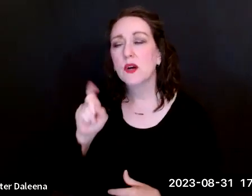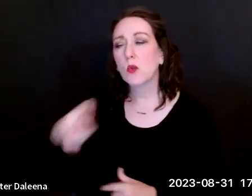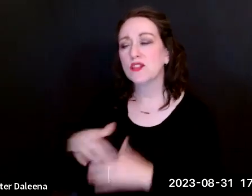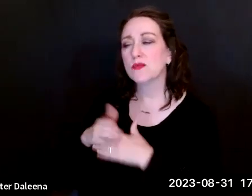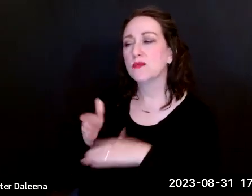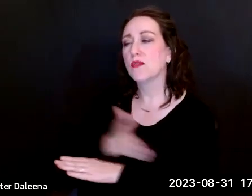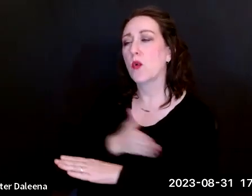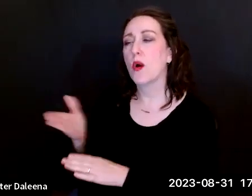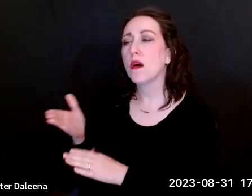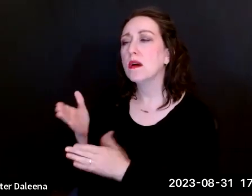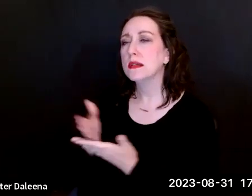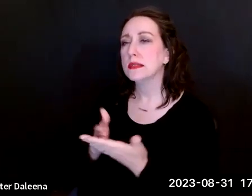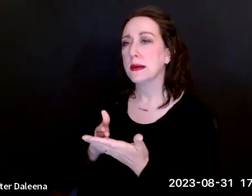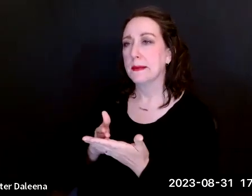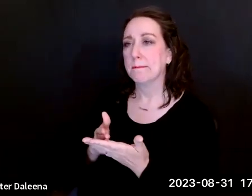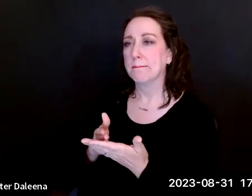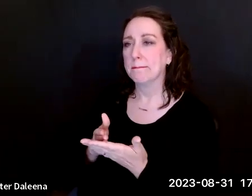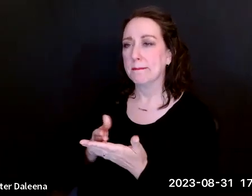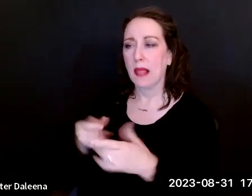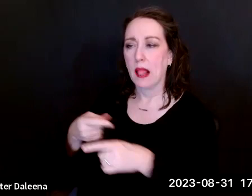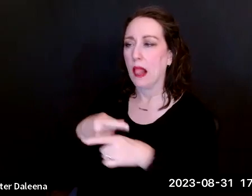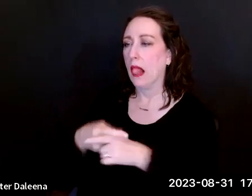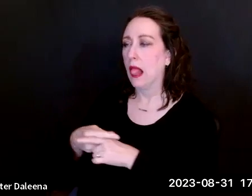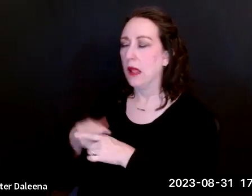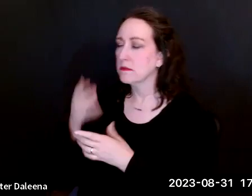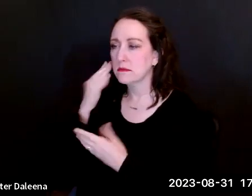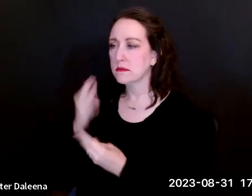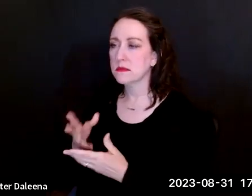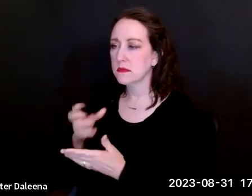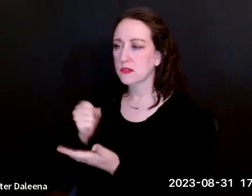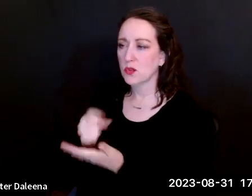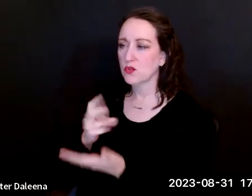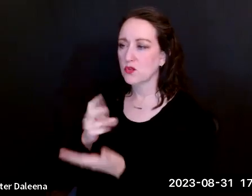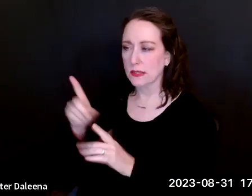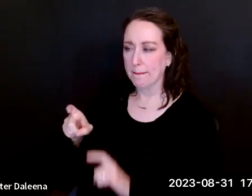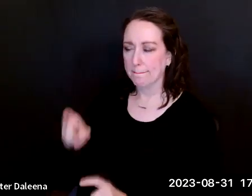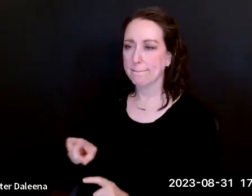um some of the uh disparities acknowledged for the social work exam and Corey did a great job